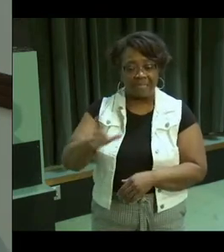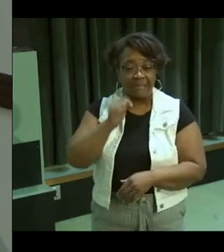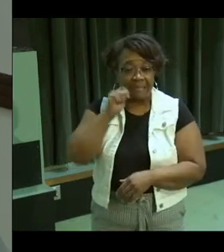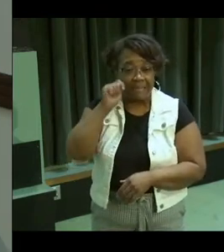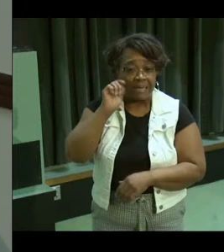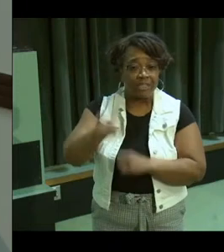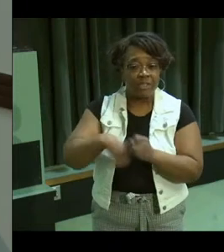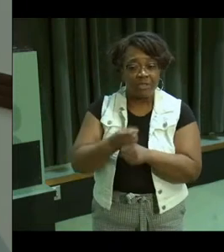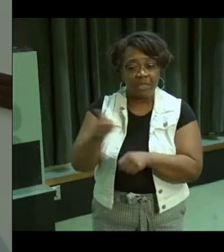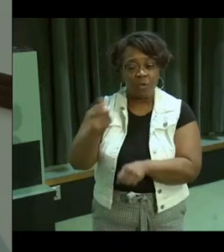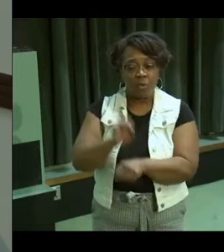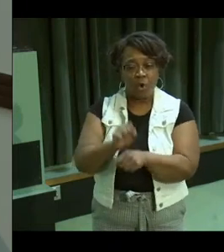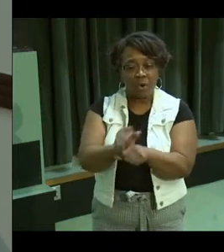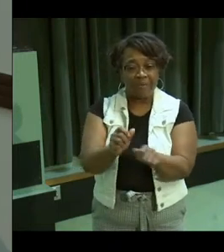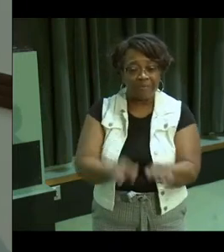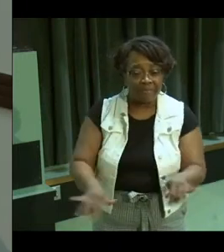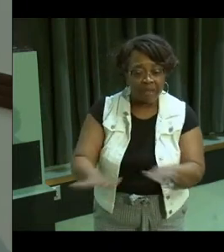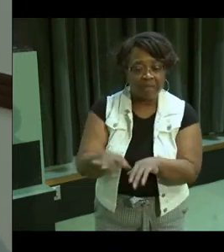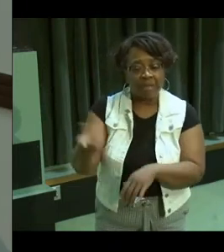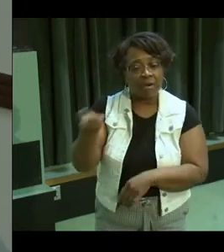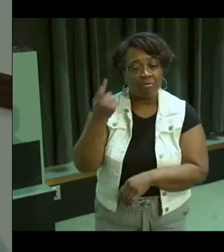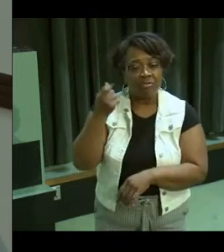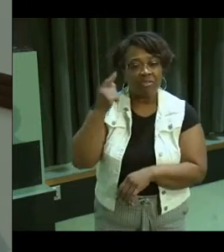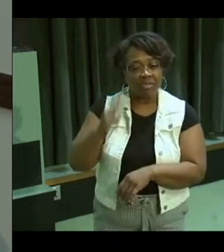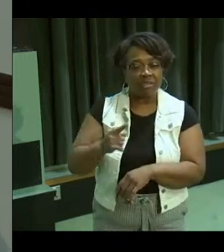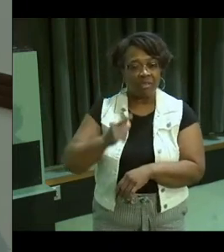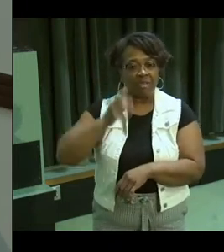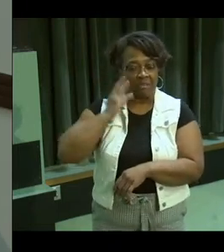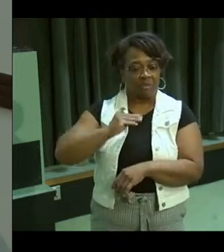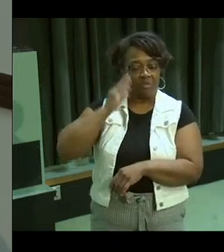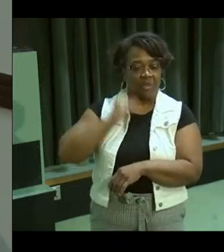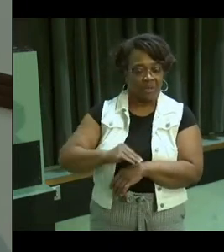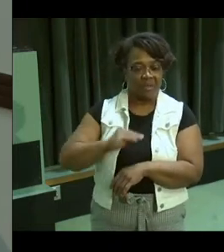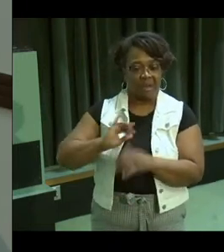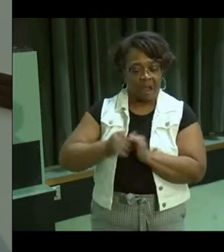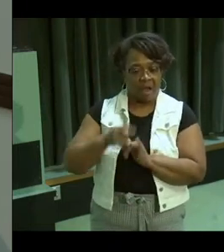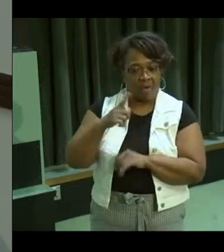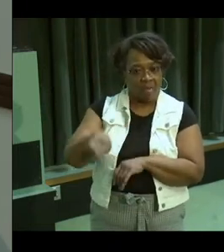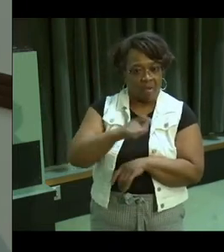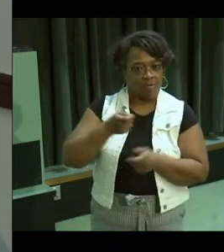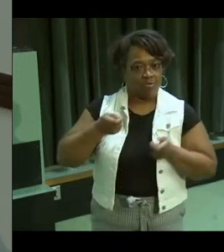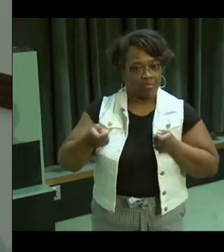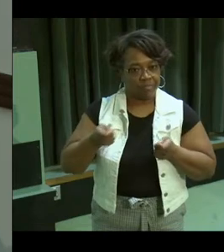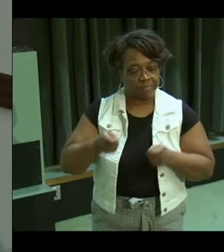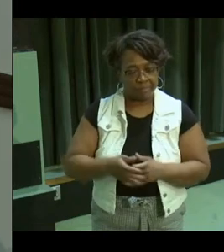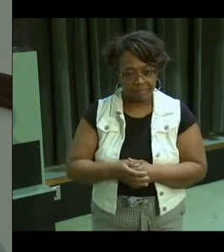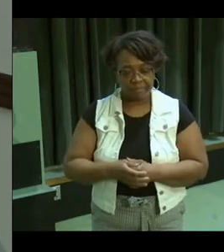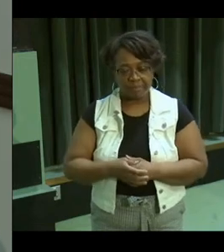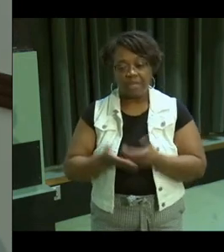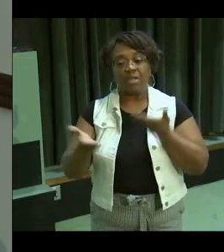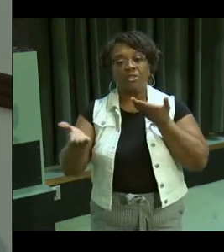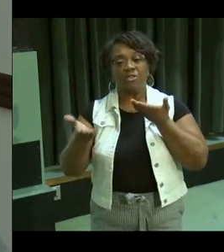worked in the fields, and he knew firsthand the way that some